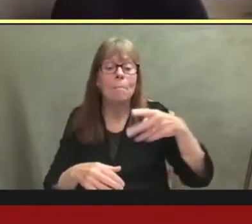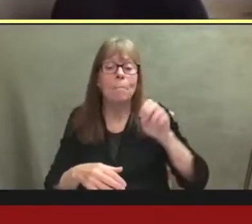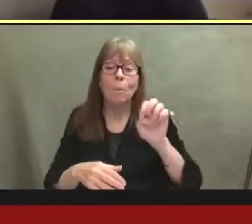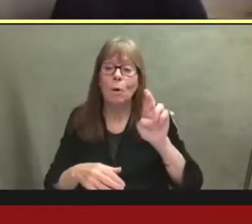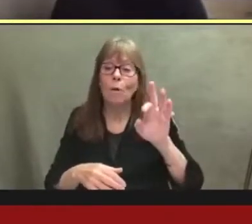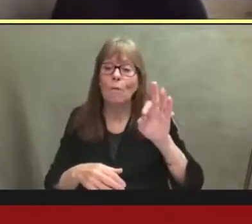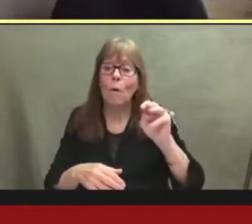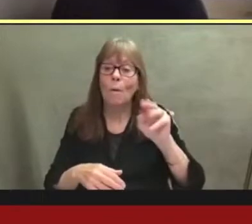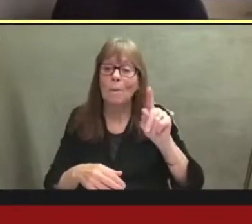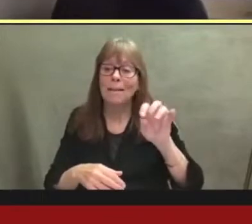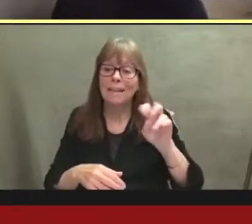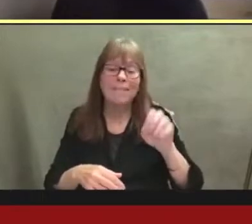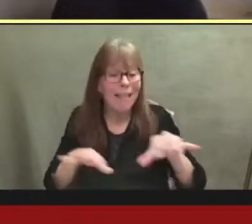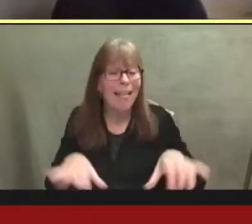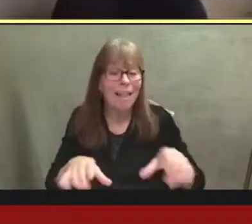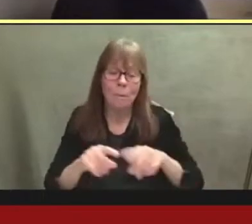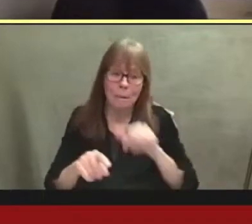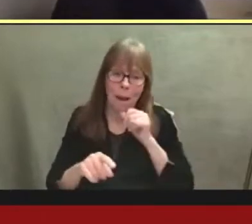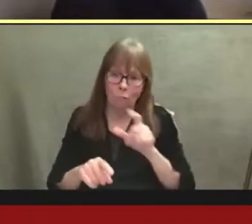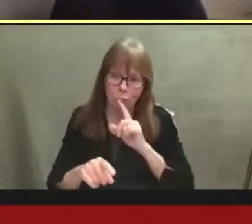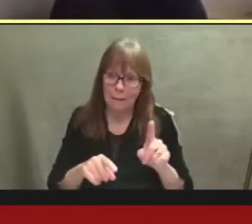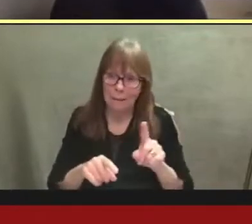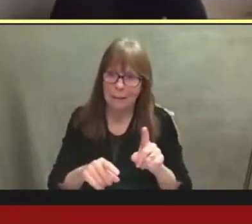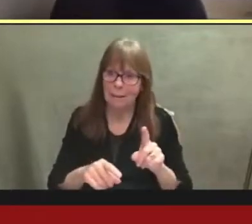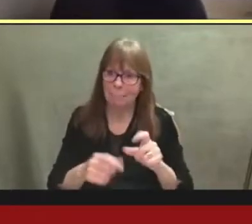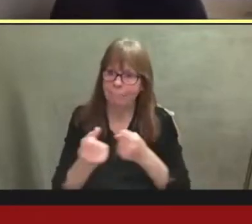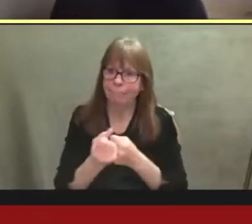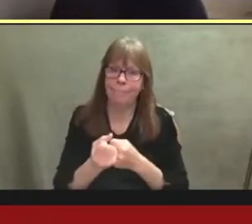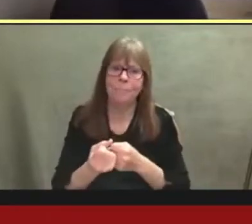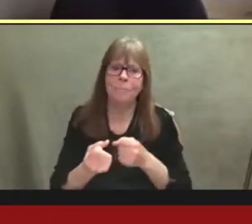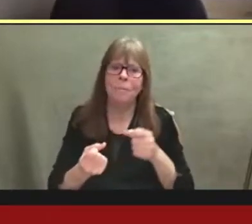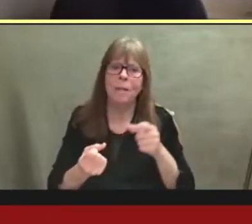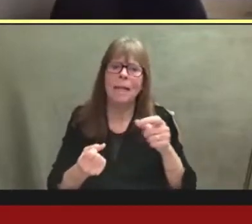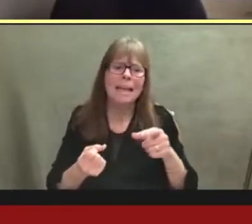We need to continue to challenge this.” These are such good points.